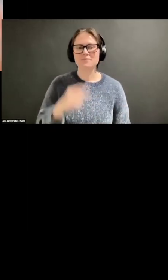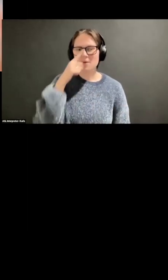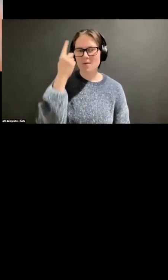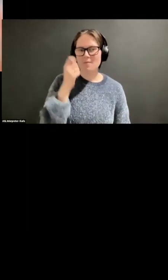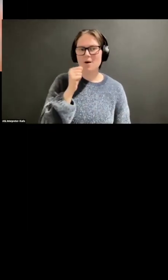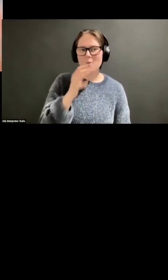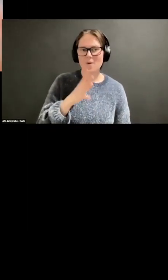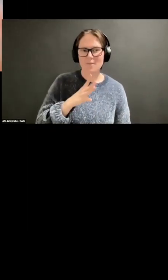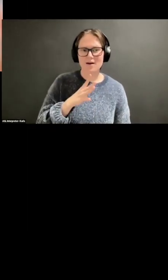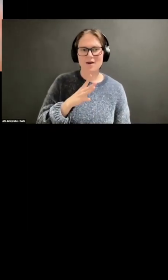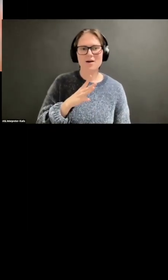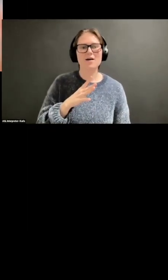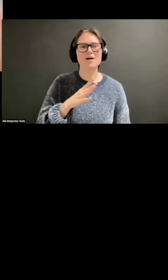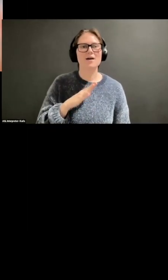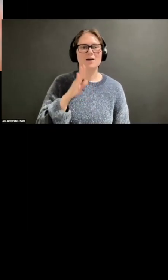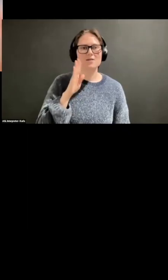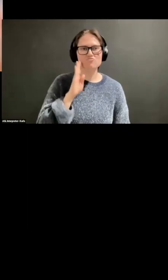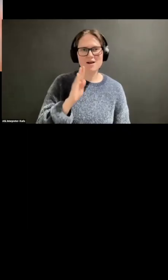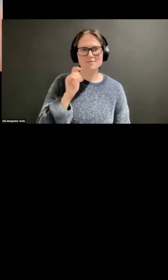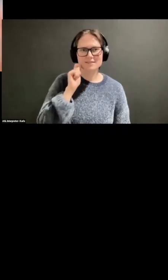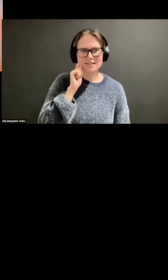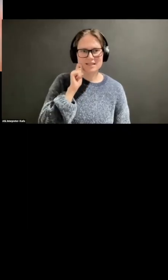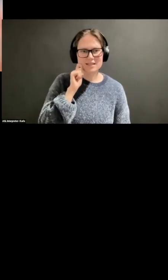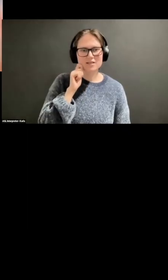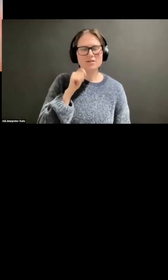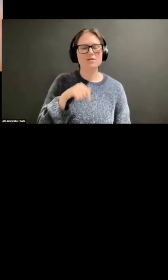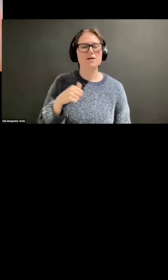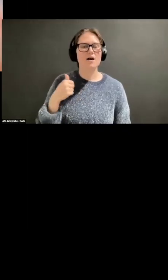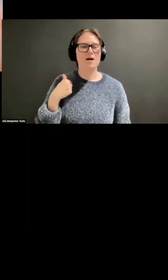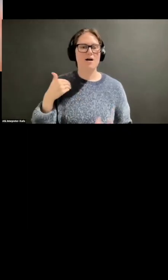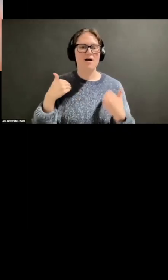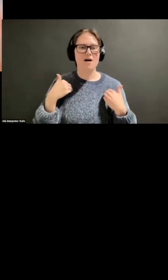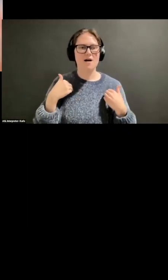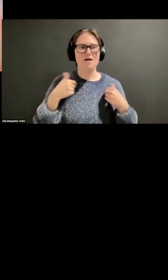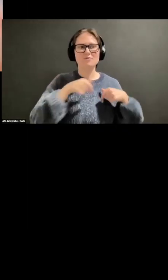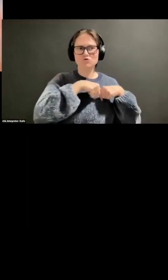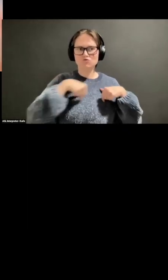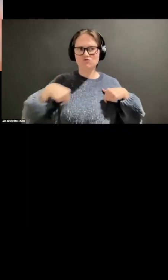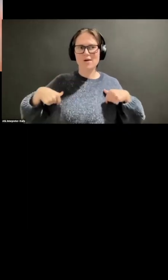brown-skinned. I'm wearing a horizontally striped top,